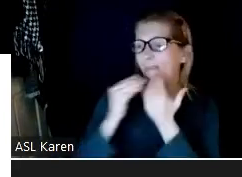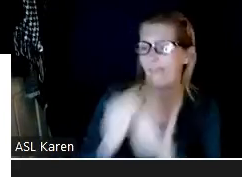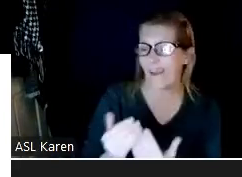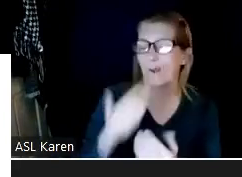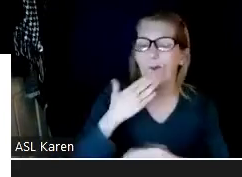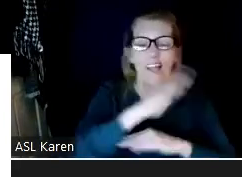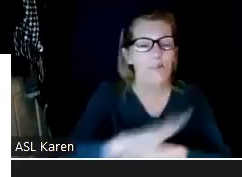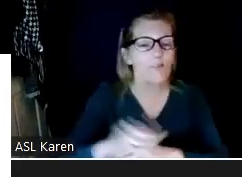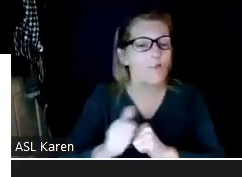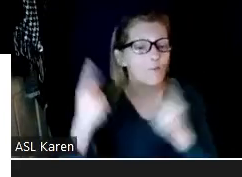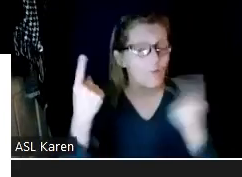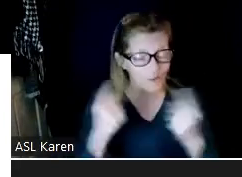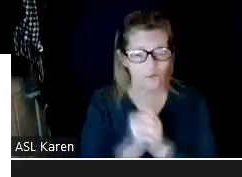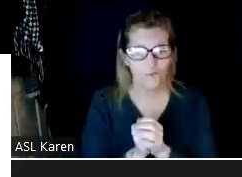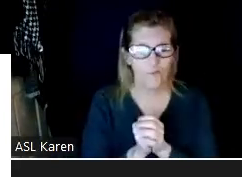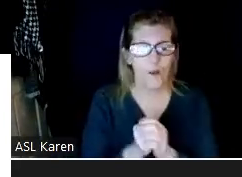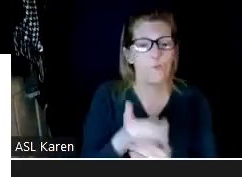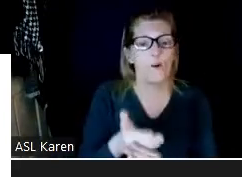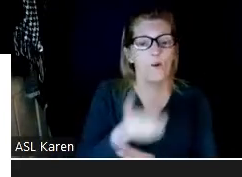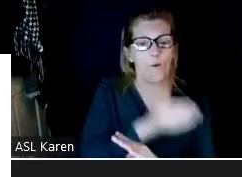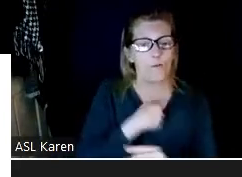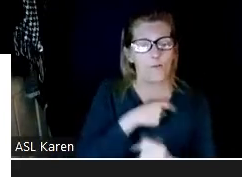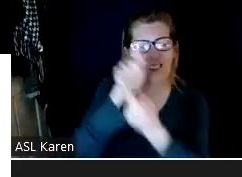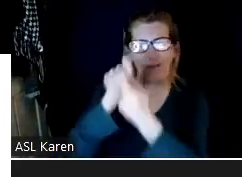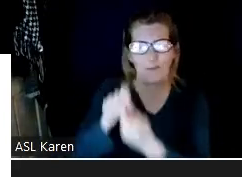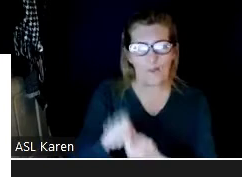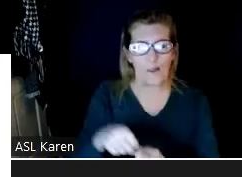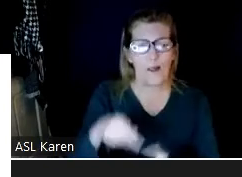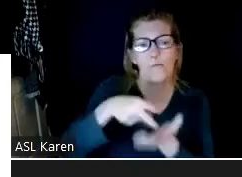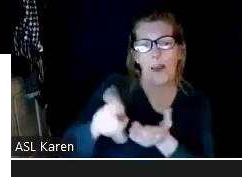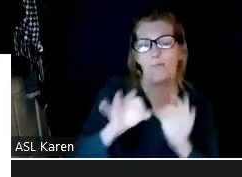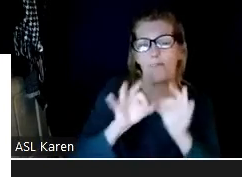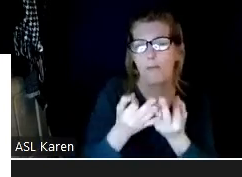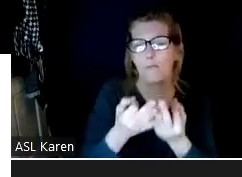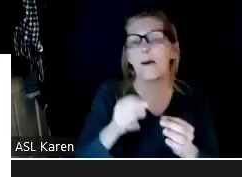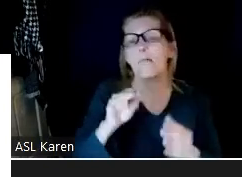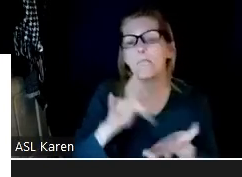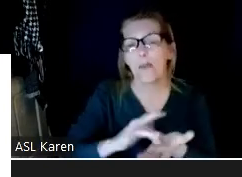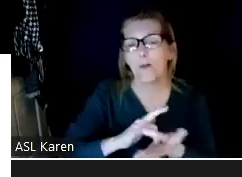Before I get into the specifics about paid family and medical leave insurance in Oregon.